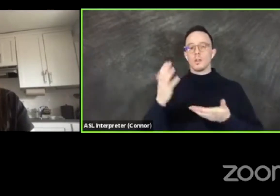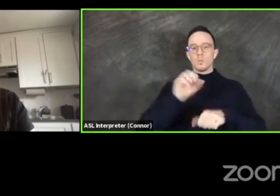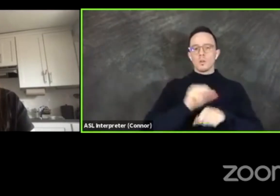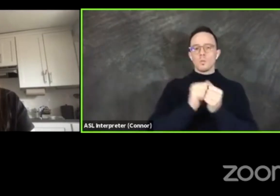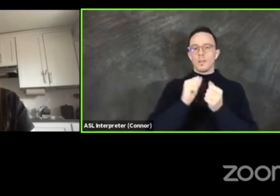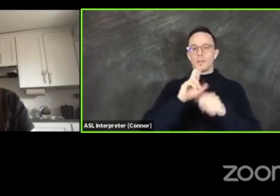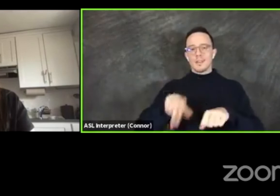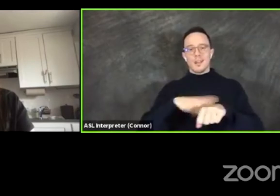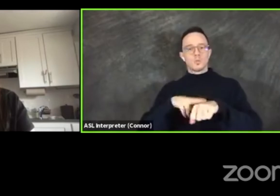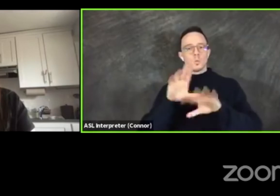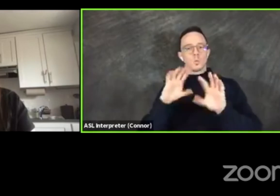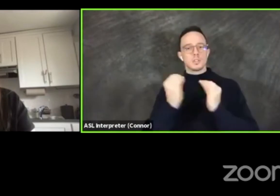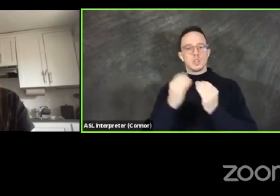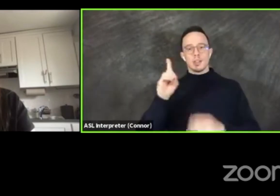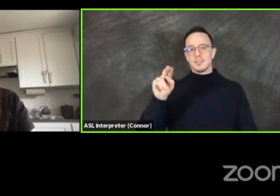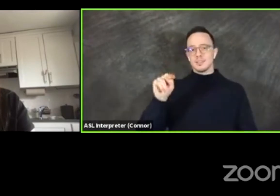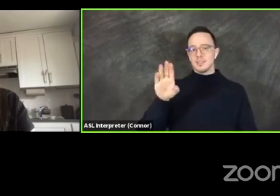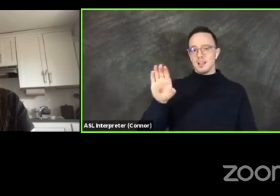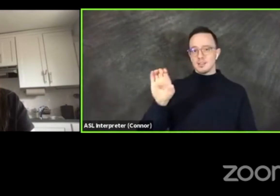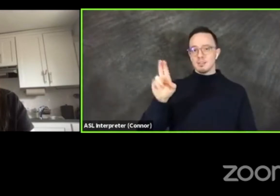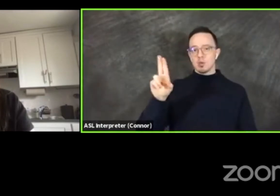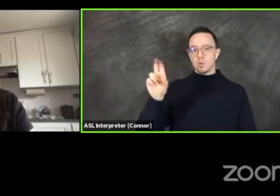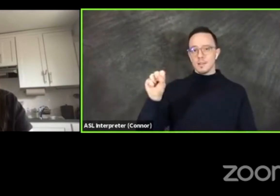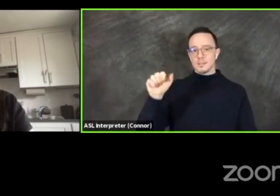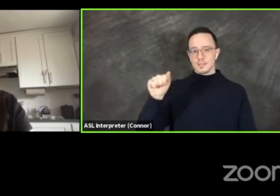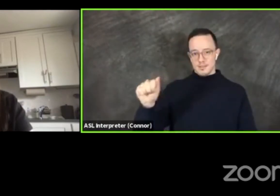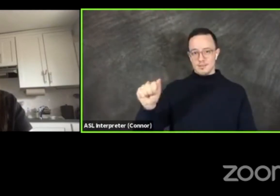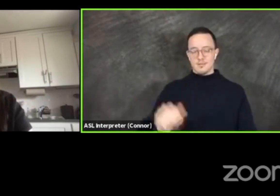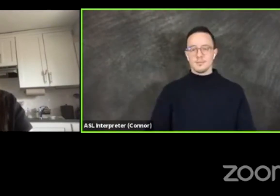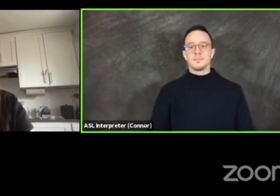SYNERGIES IN DANCE SERVICE DELIVERY. YOU CAN LEARN MORE ABOUT